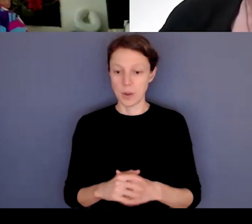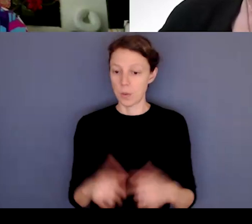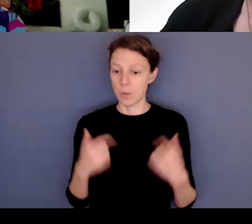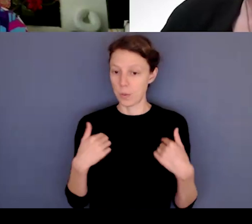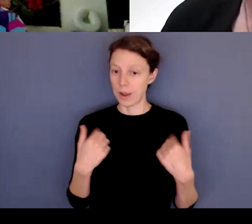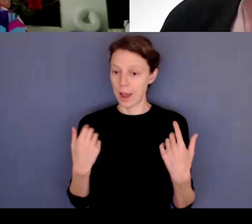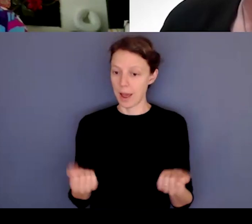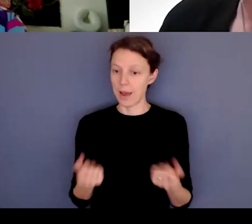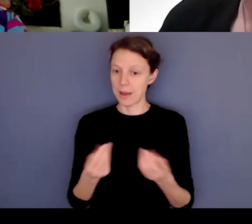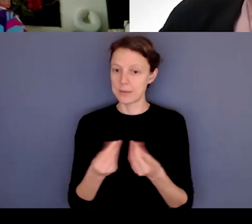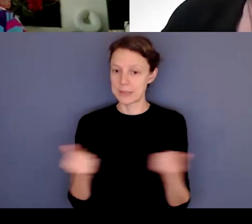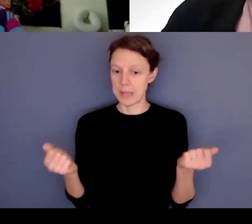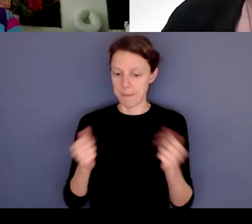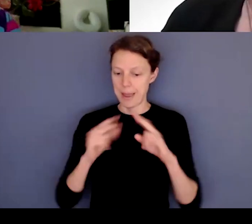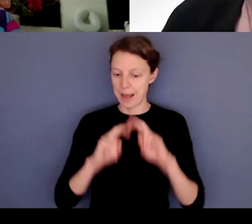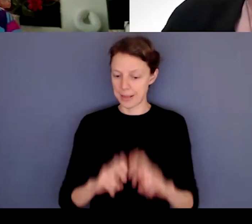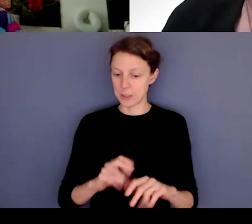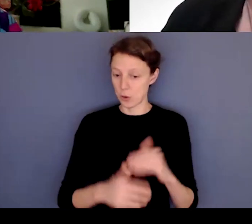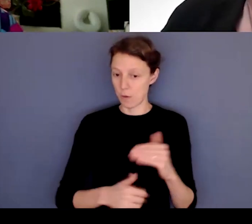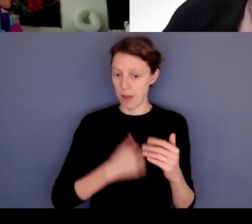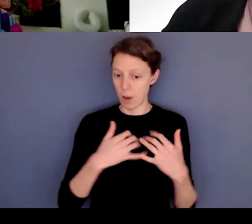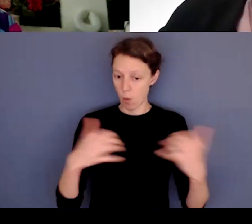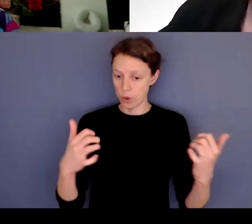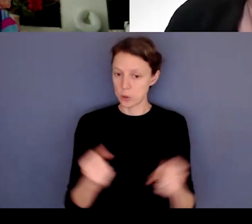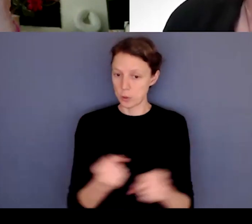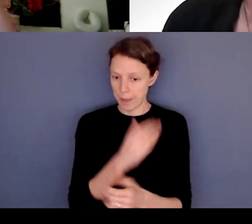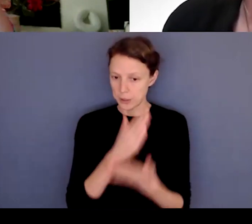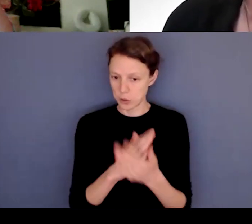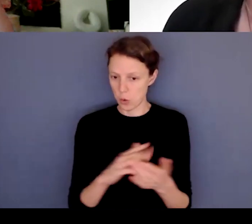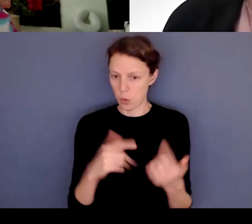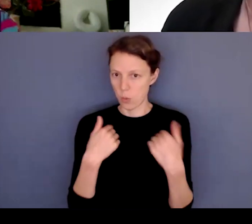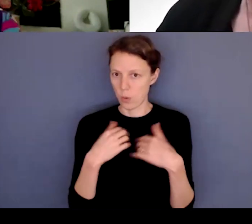analysis on who our audience was, to make sure that we weren't just preaching to, you know, this little echo chamber